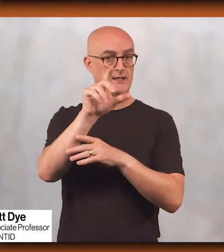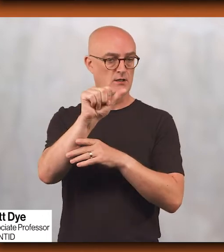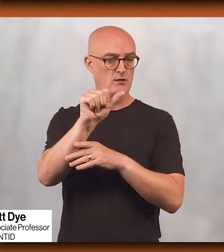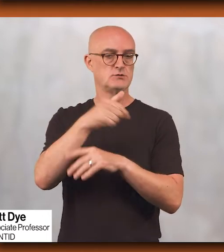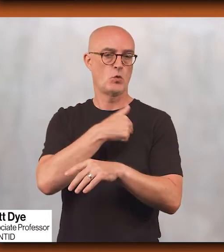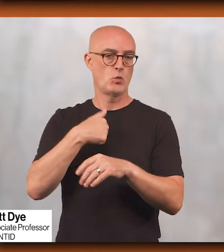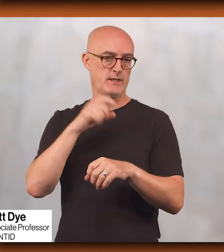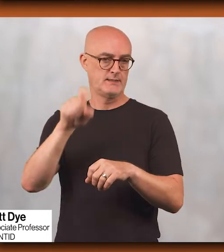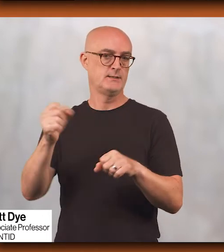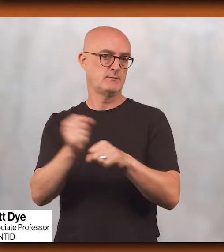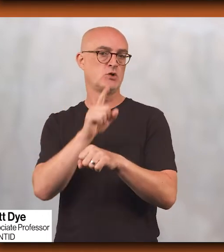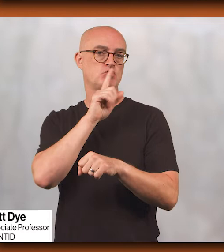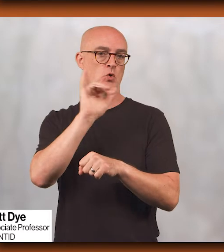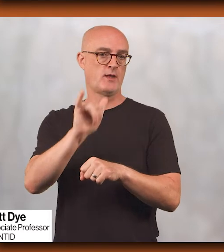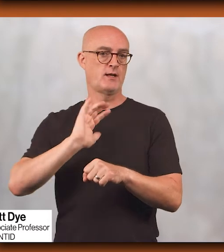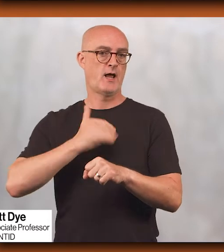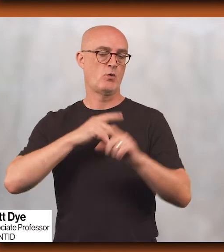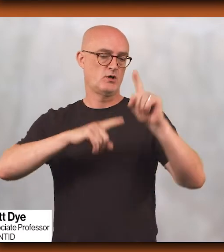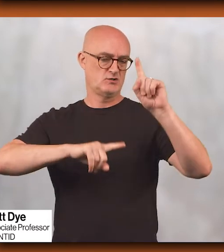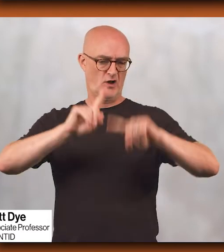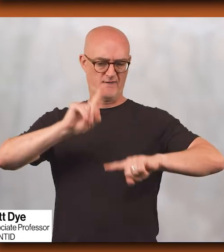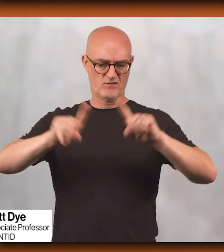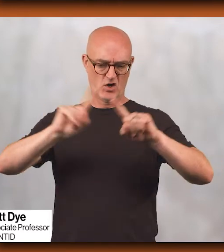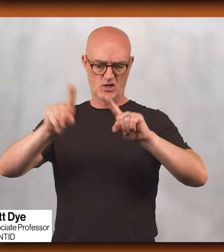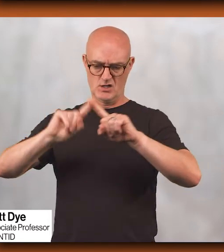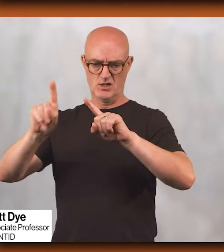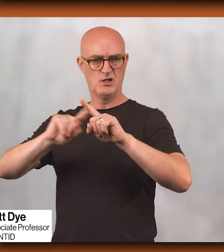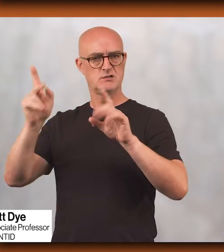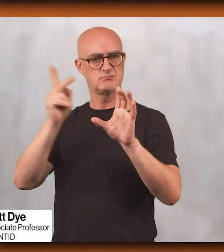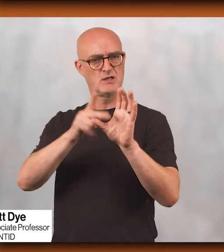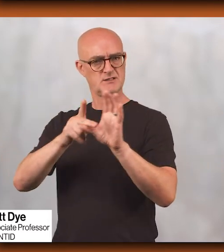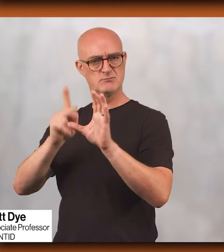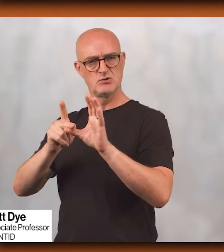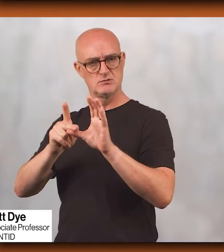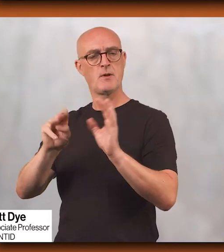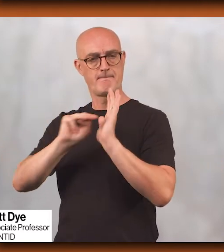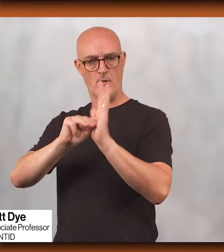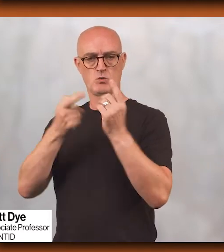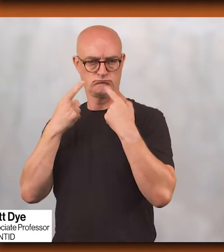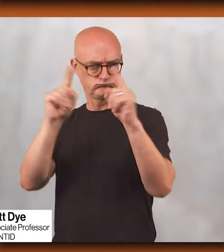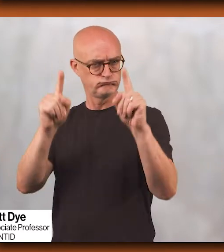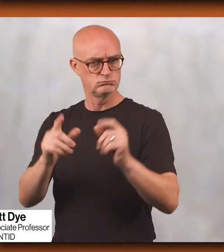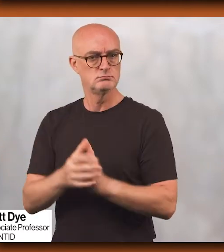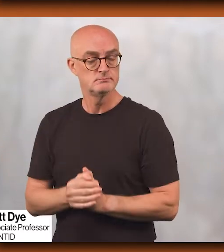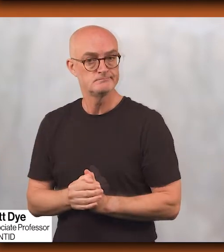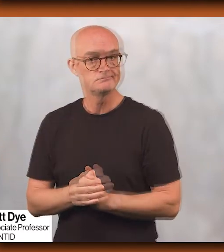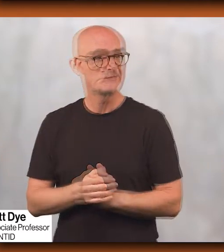for our diverse set of participants, and lastly, the system is not yet turn-key,